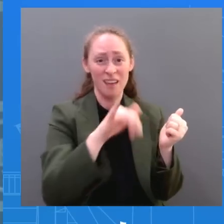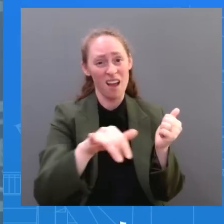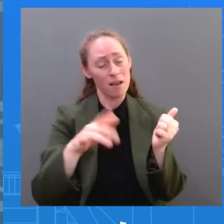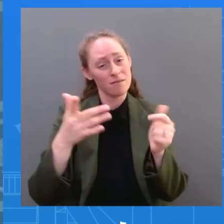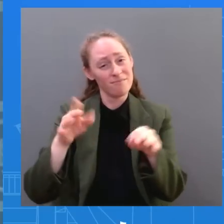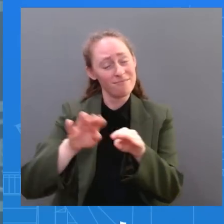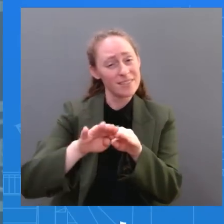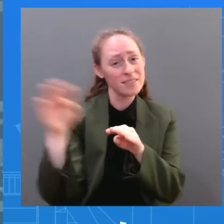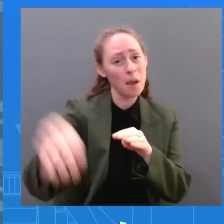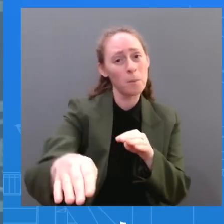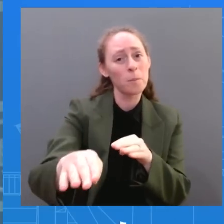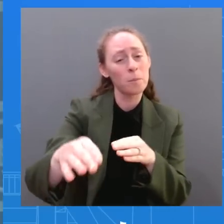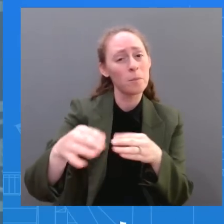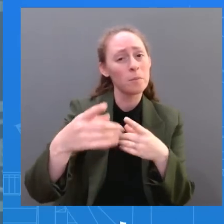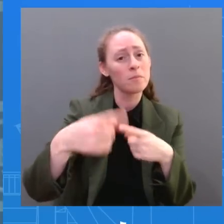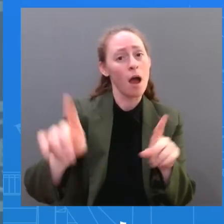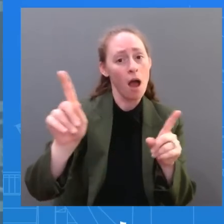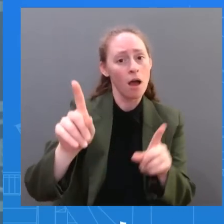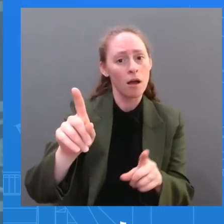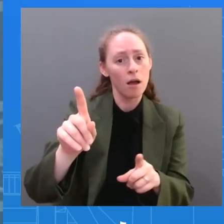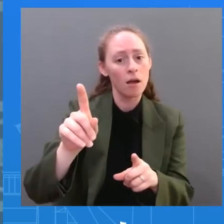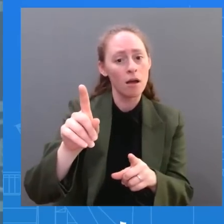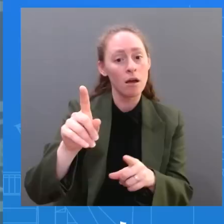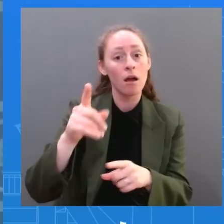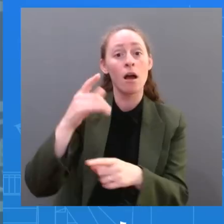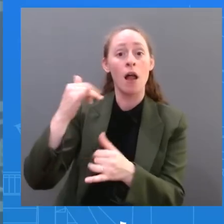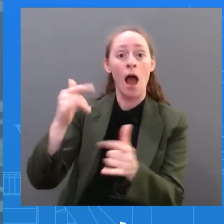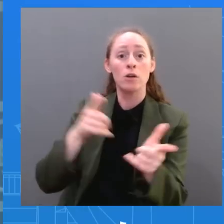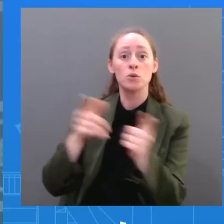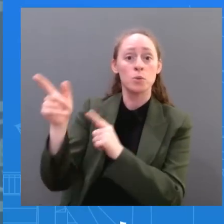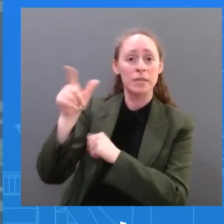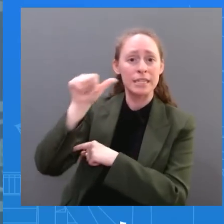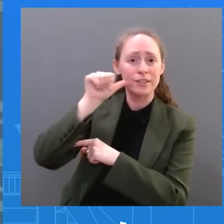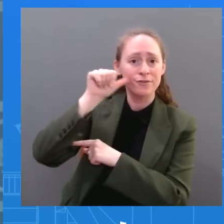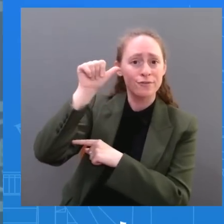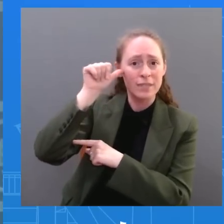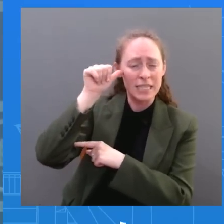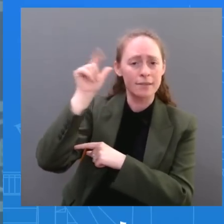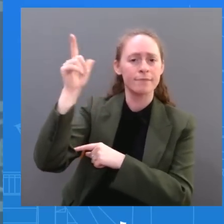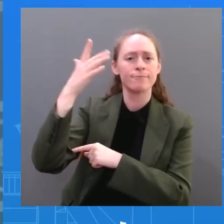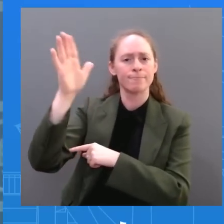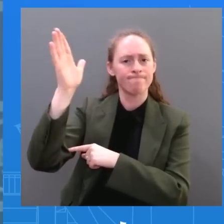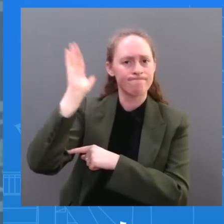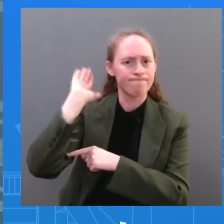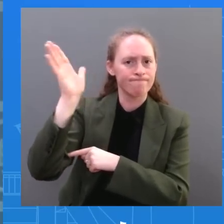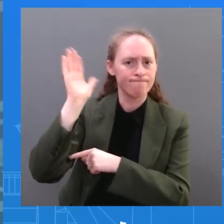You heard directly from the President in a statement. He spoke on this twice yesterday.